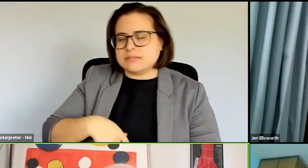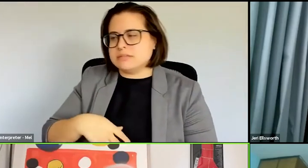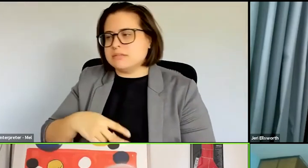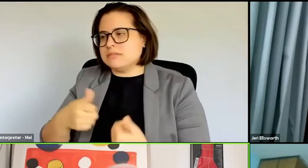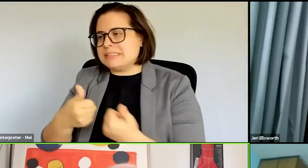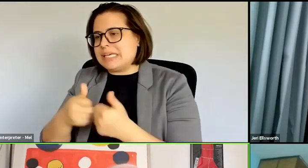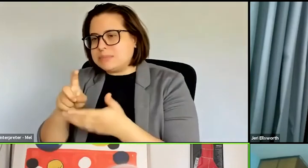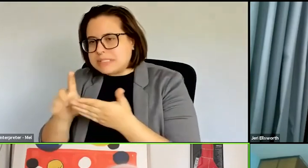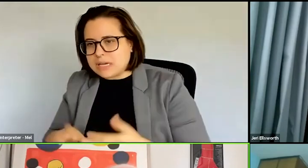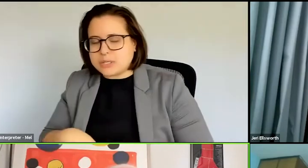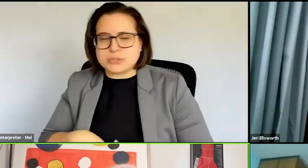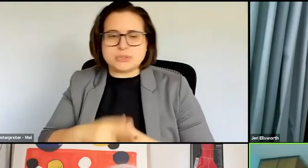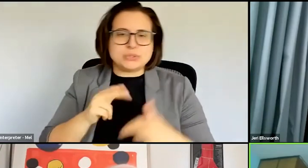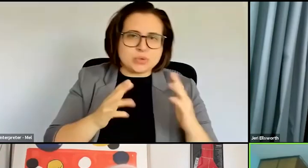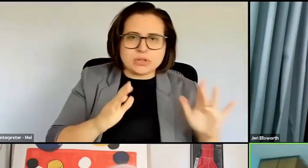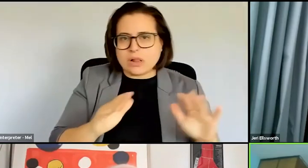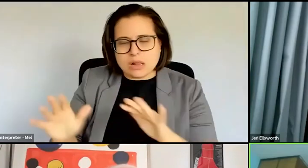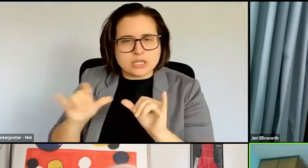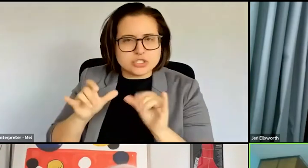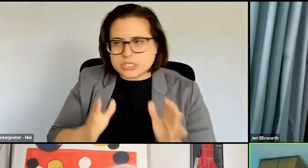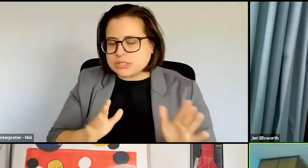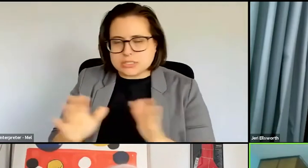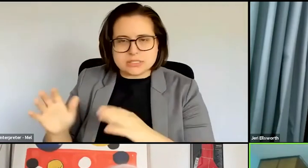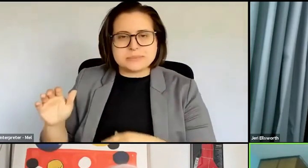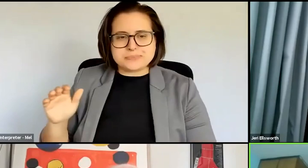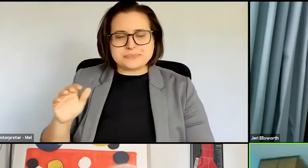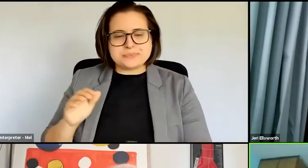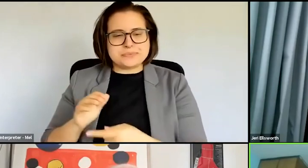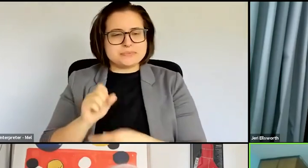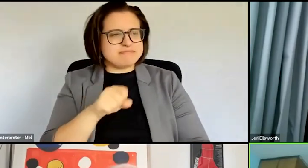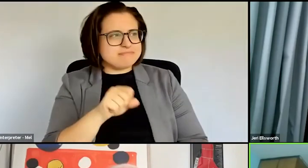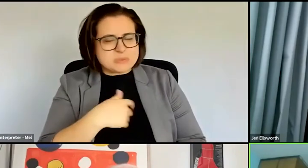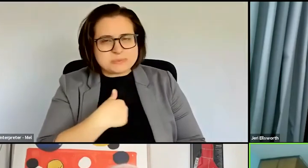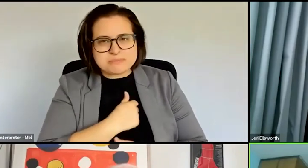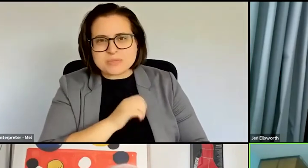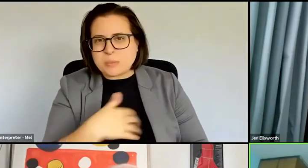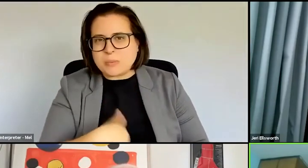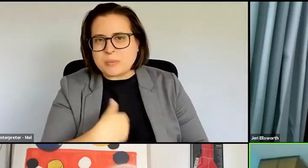So Bran I just love the point. I mean it's incredible